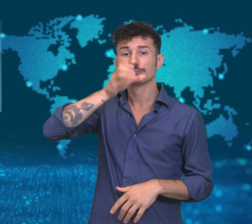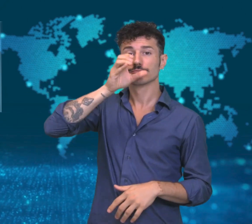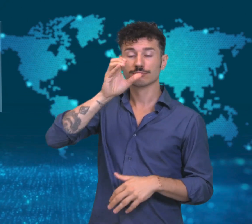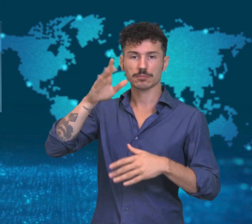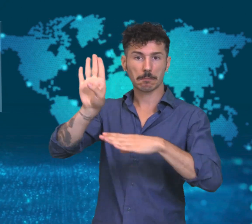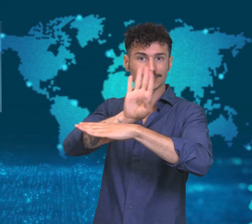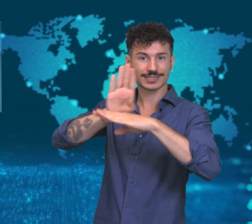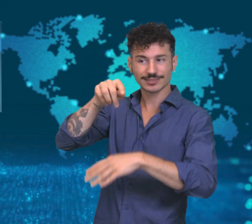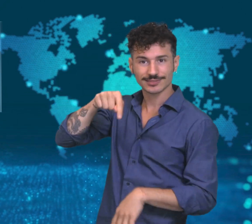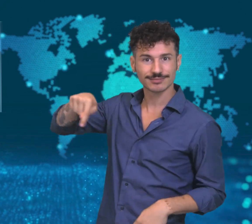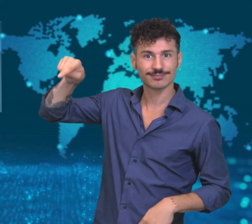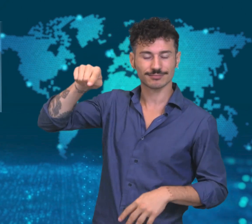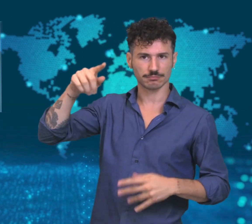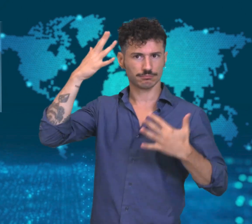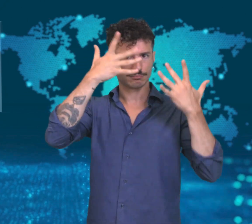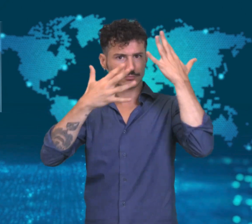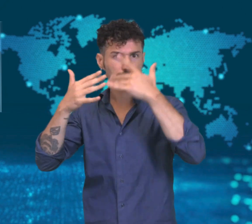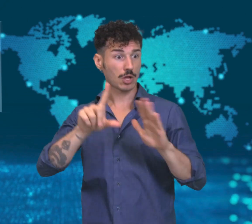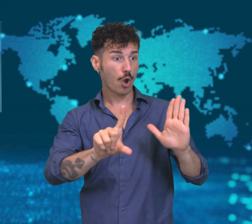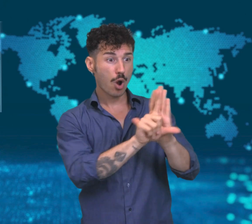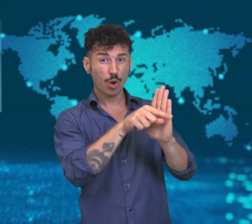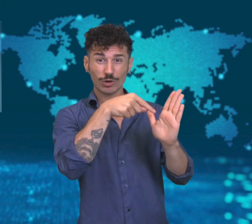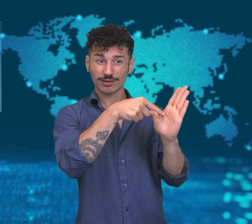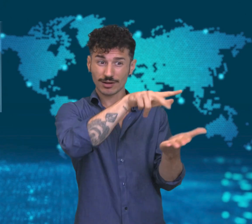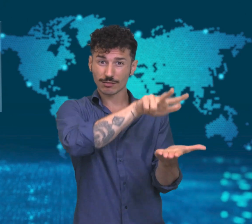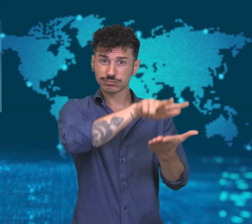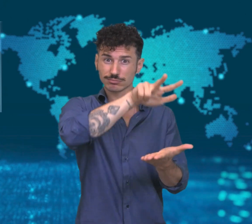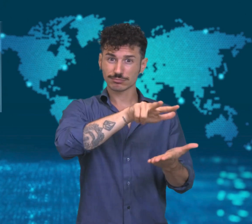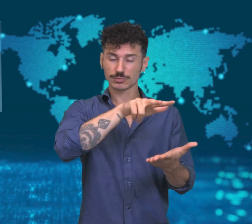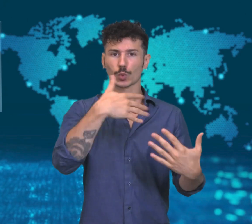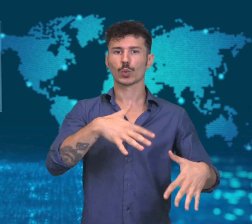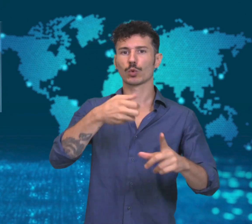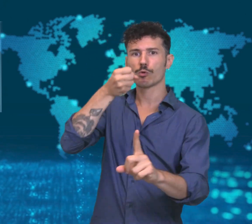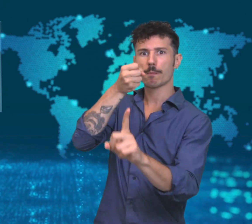of the law on their businesses,